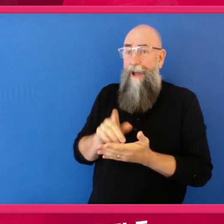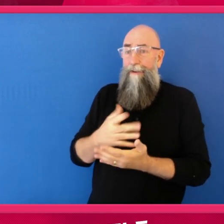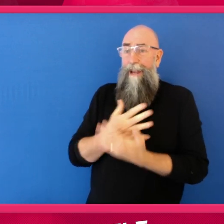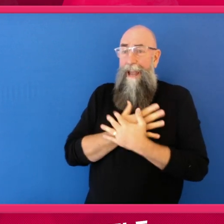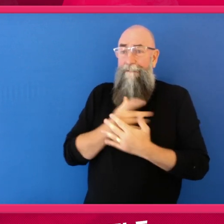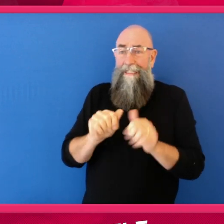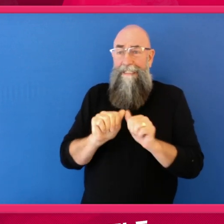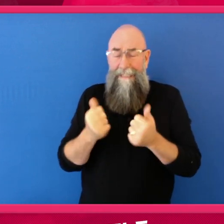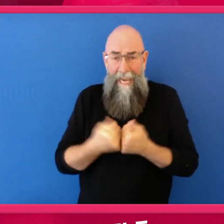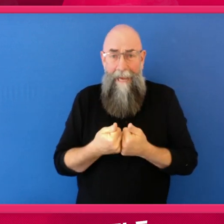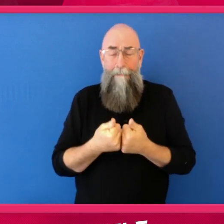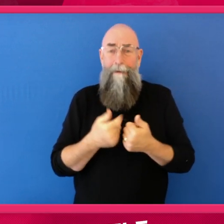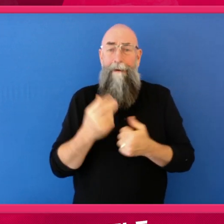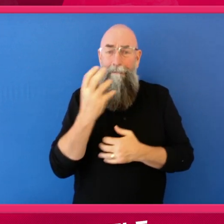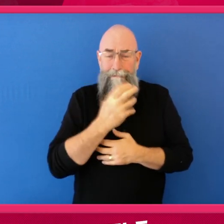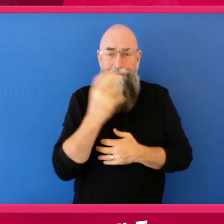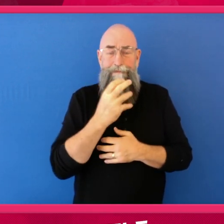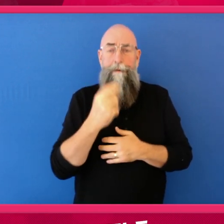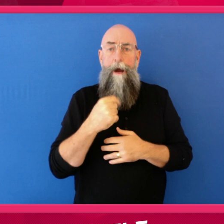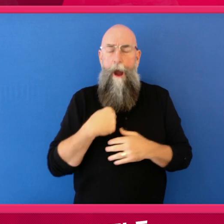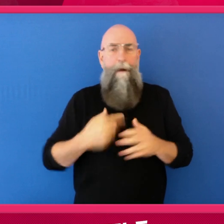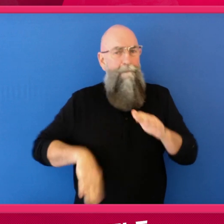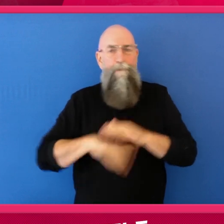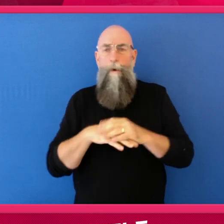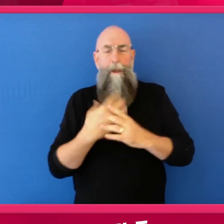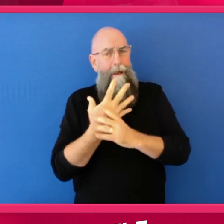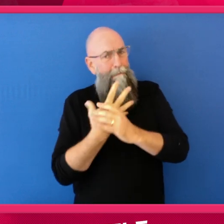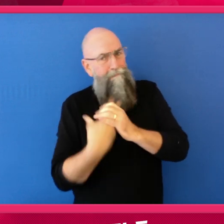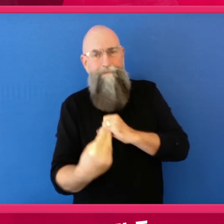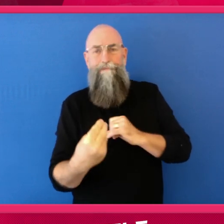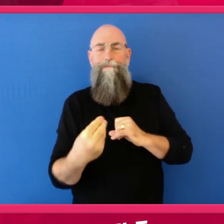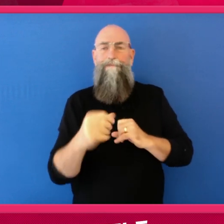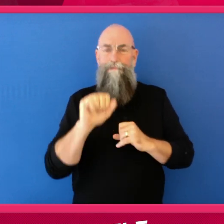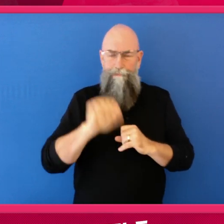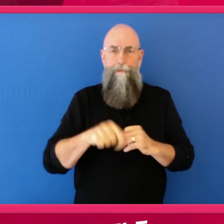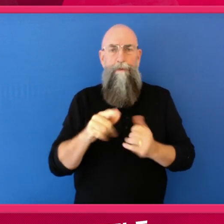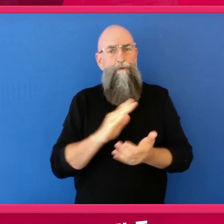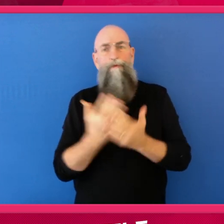I get really into it. But my hope is just the community. I want them to really love